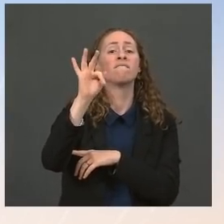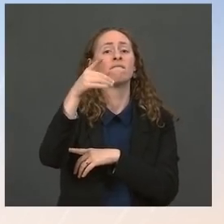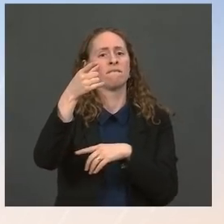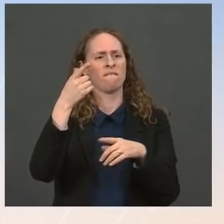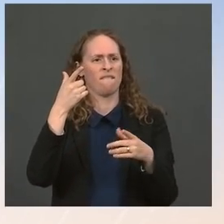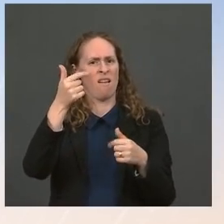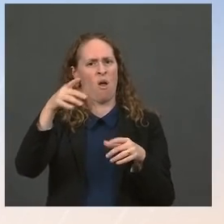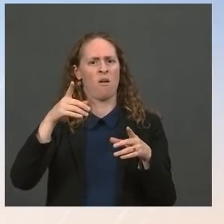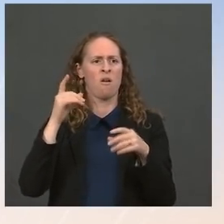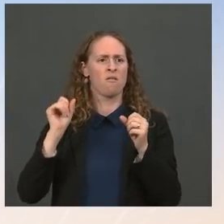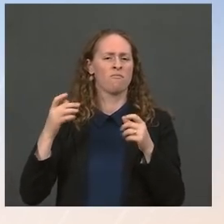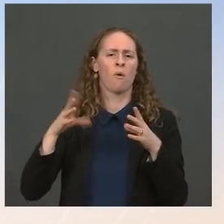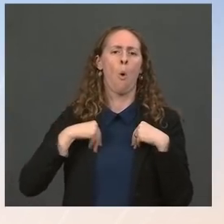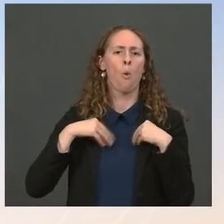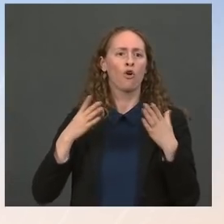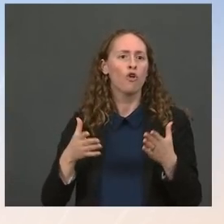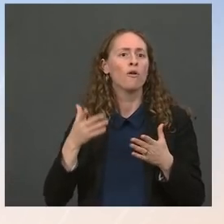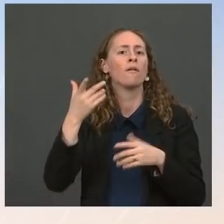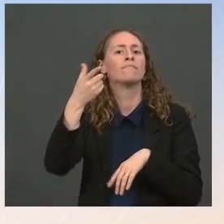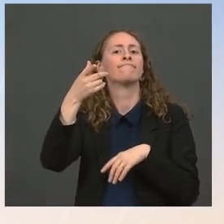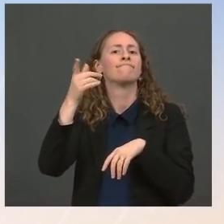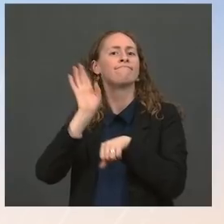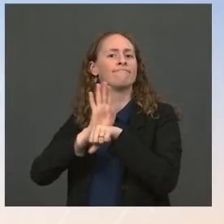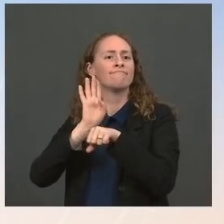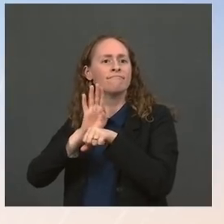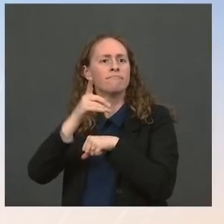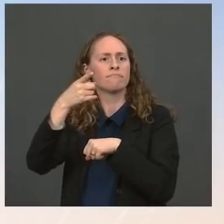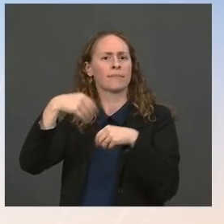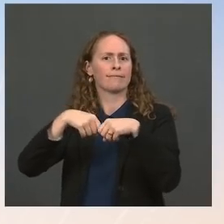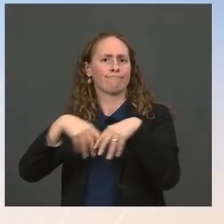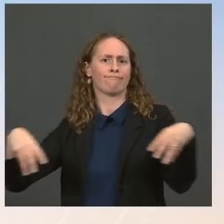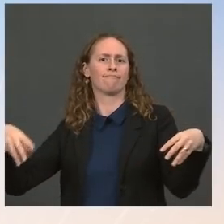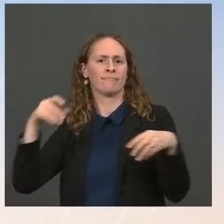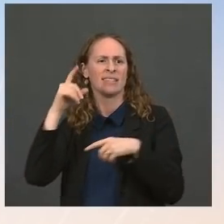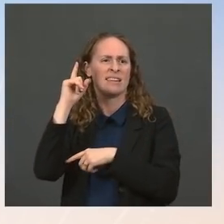but just to get us up to speed here -- to ensure workers who are fully vaccinated or undergo weekly